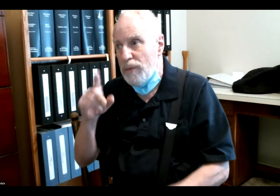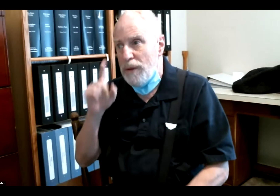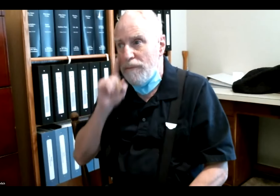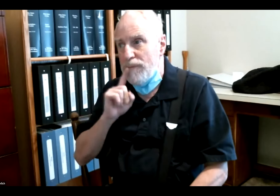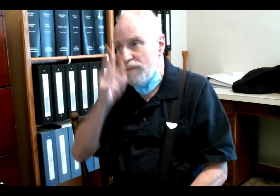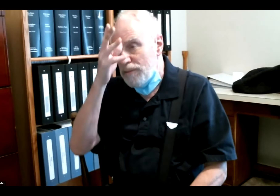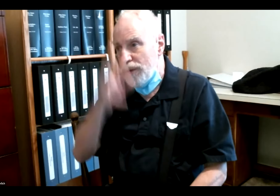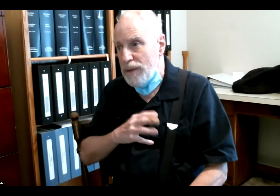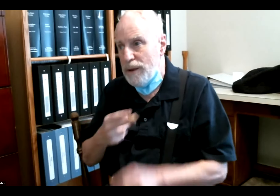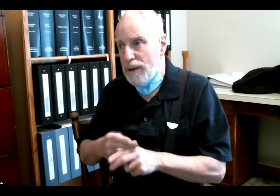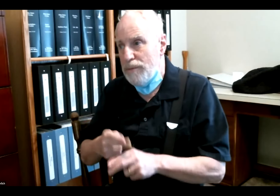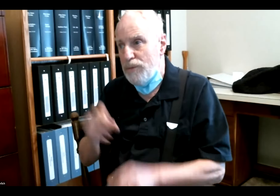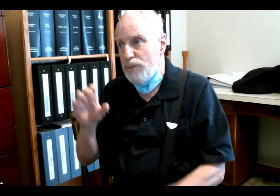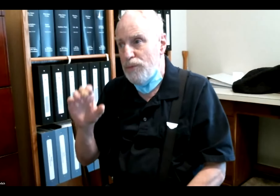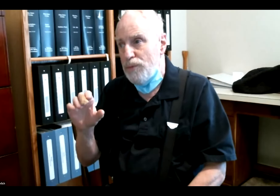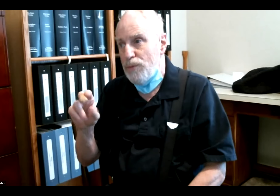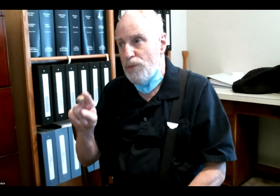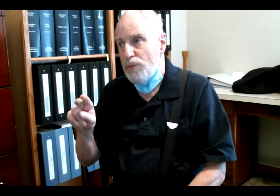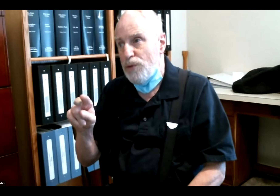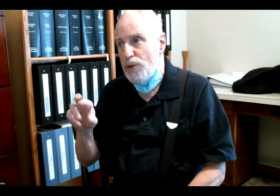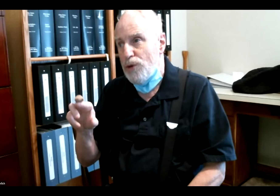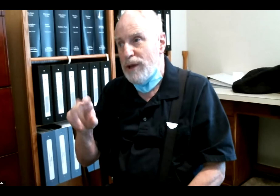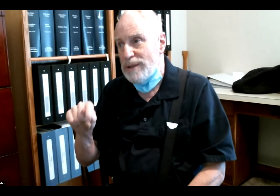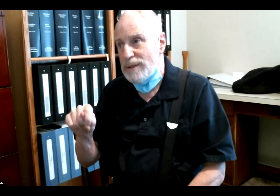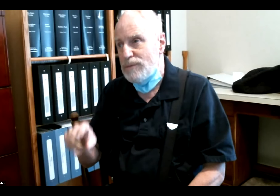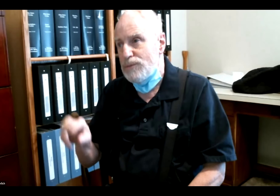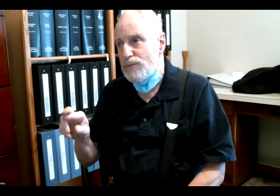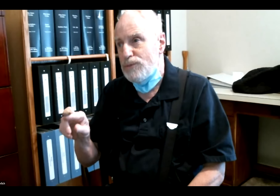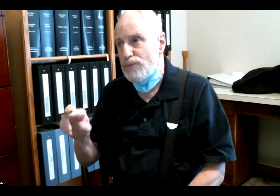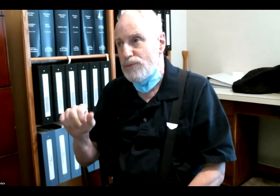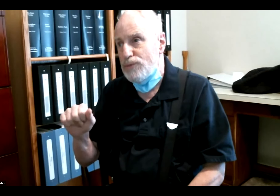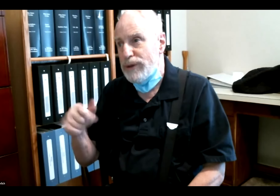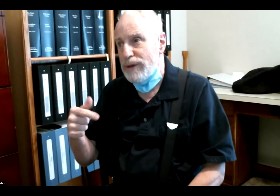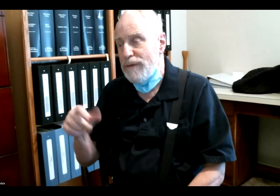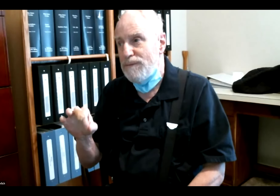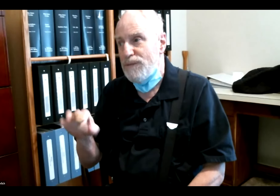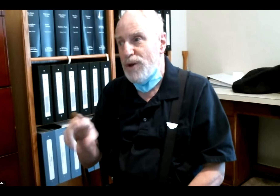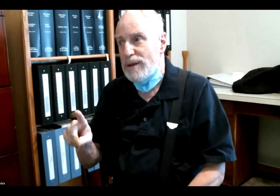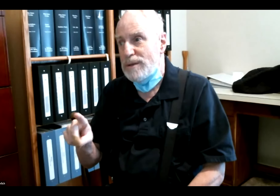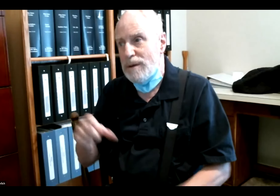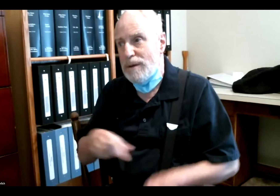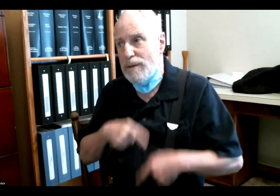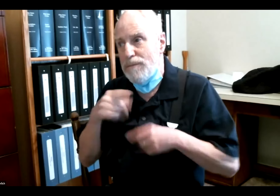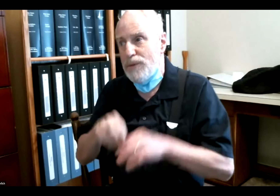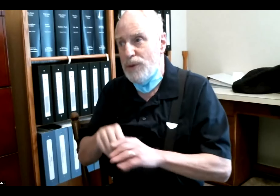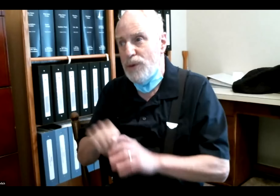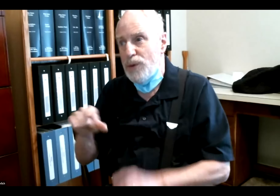too, and from the meeting. I know one of them a gentle man by the name curt rad forward,